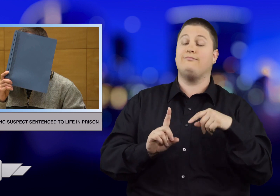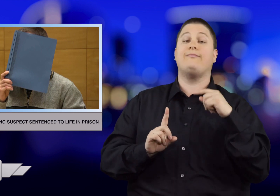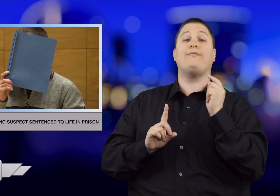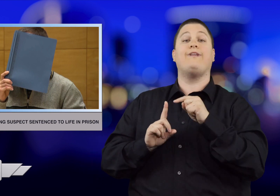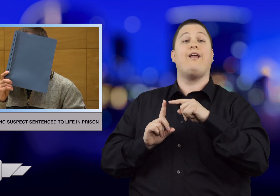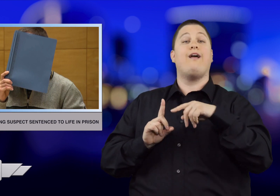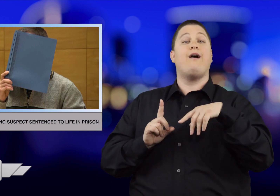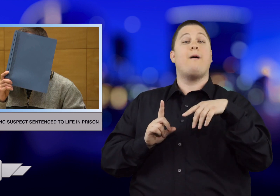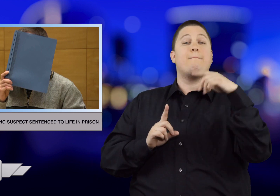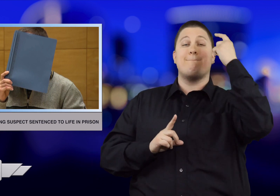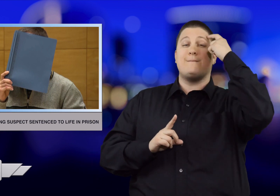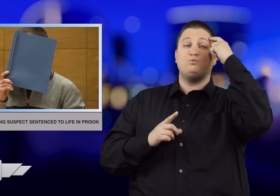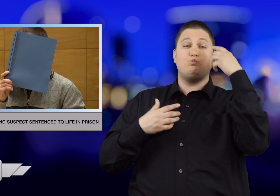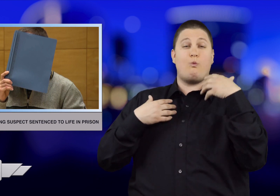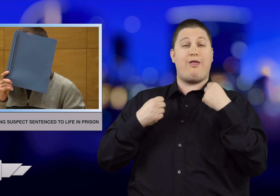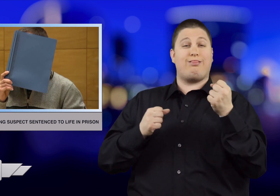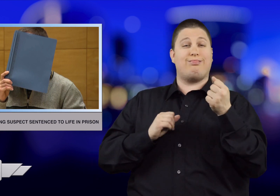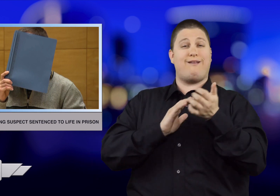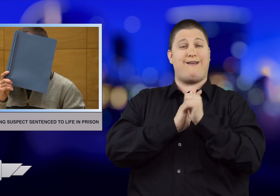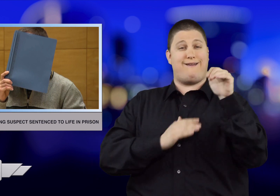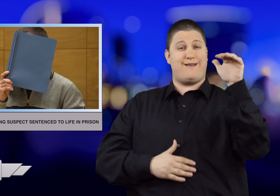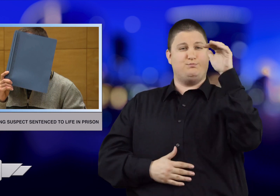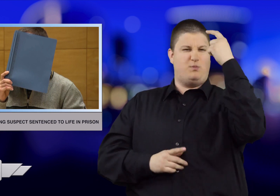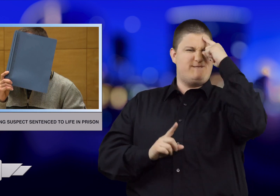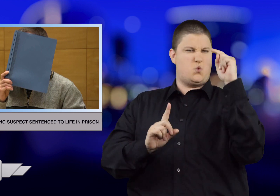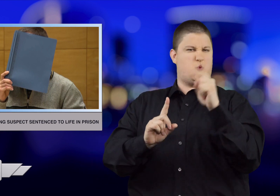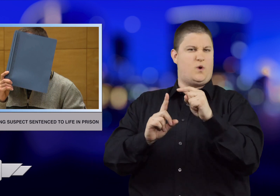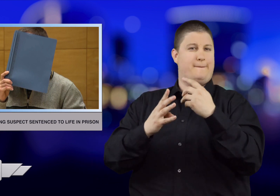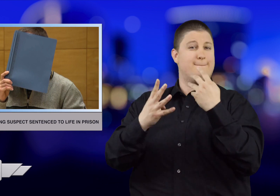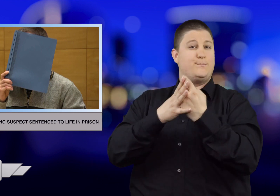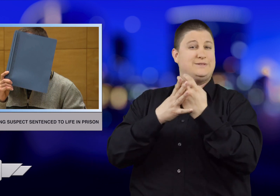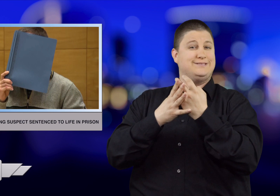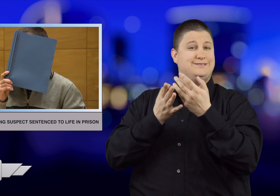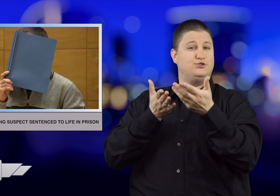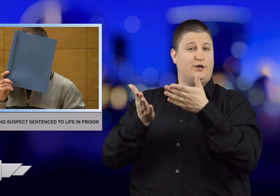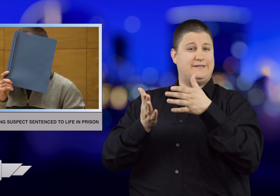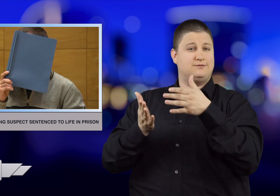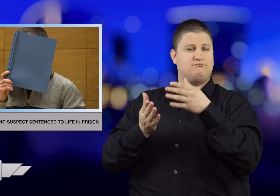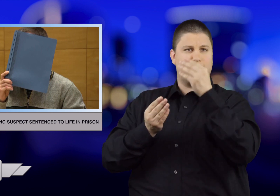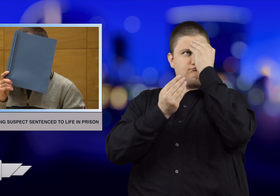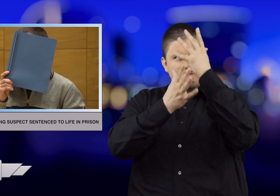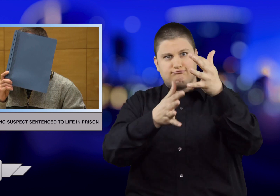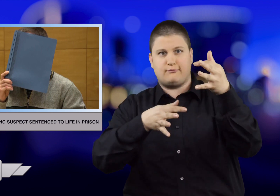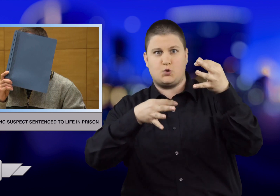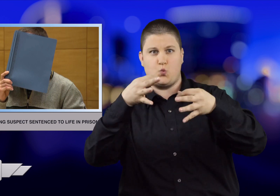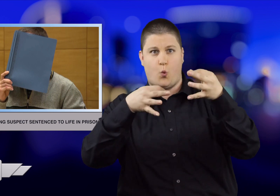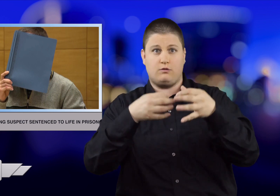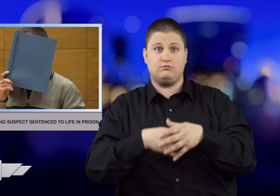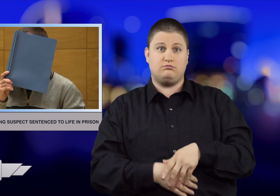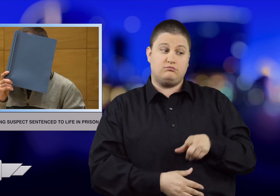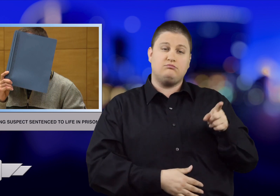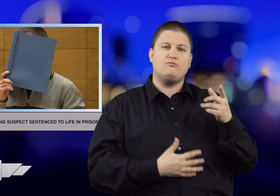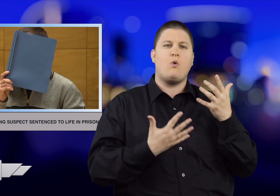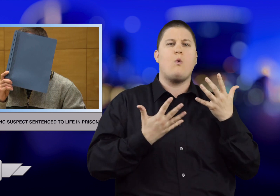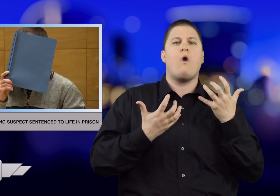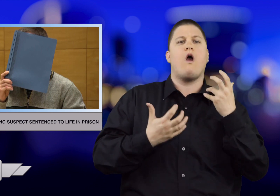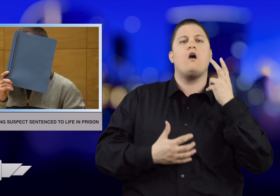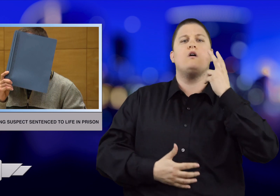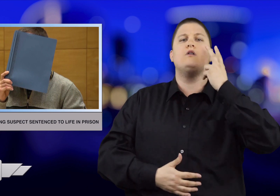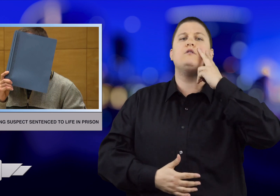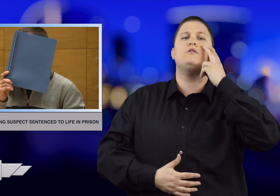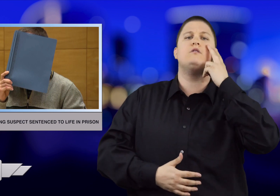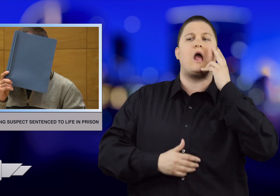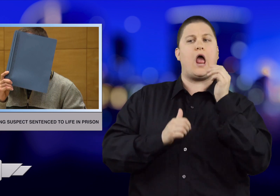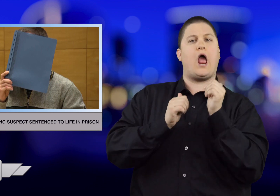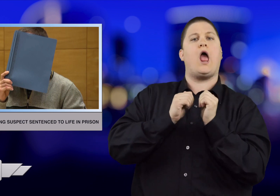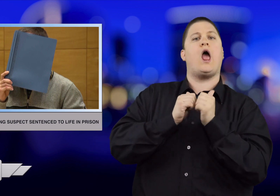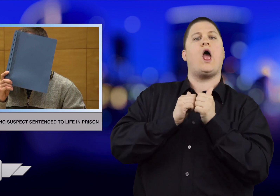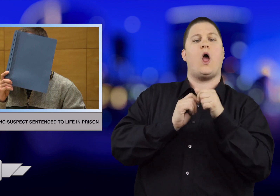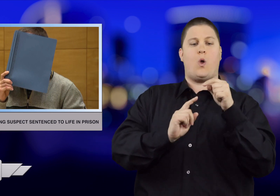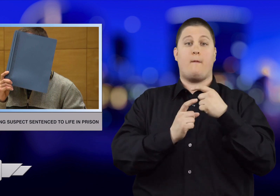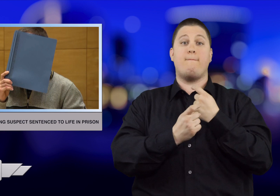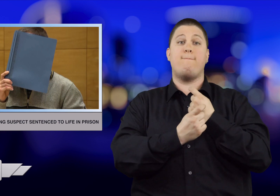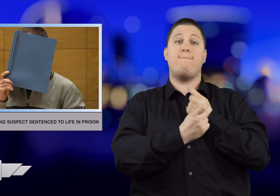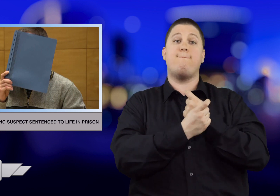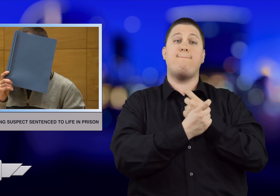However a mental health expert for the prison service told the court that Klaus O wanted